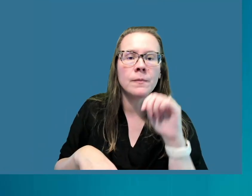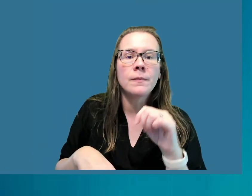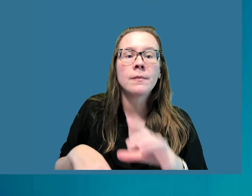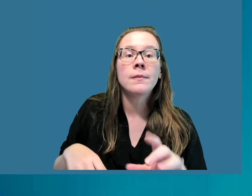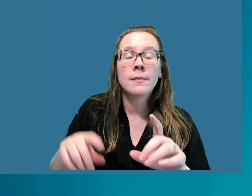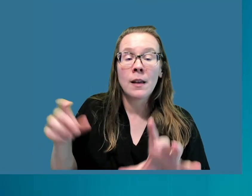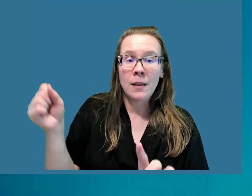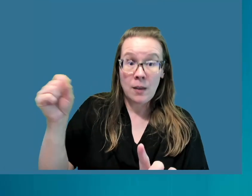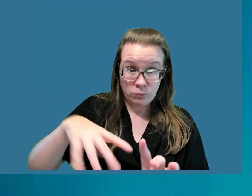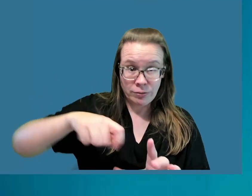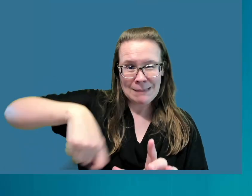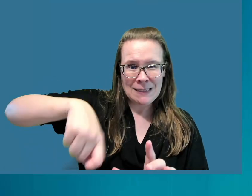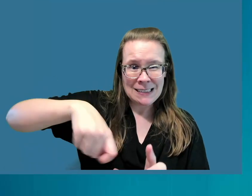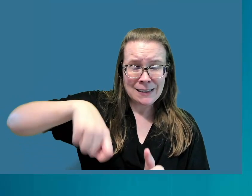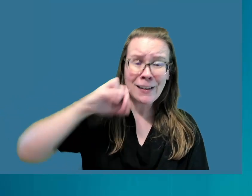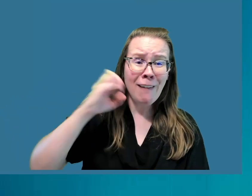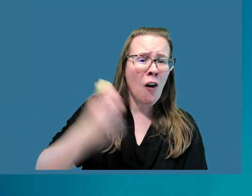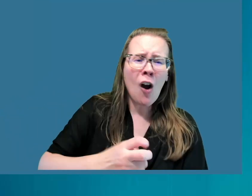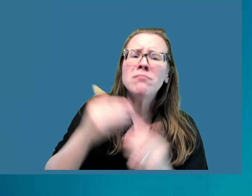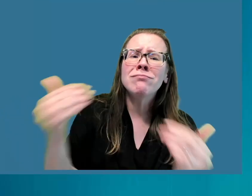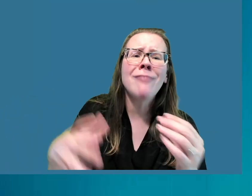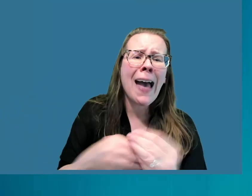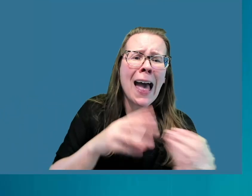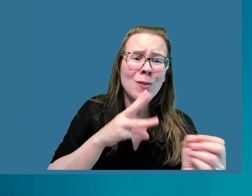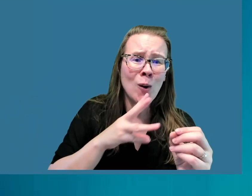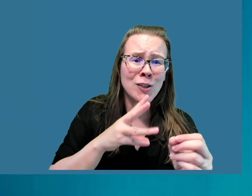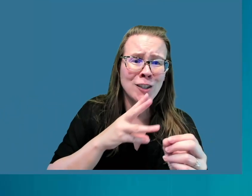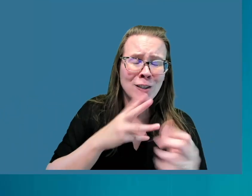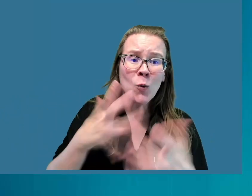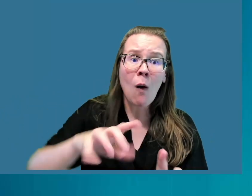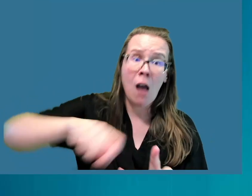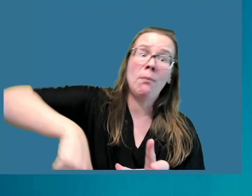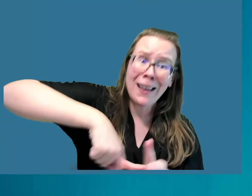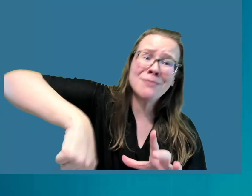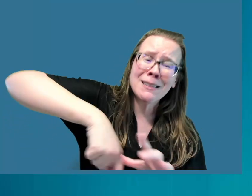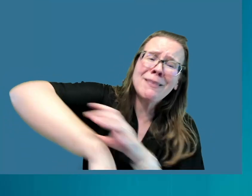coloring might change the consistency. So add it first, and then add the water. It--if